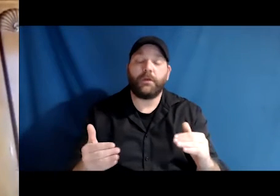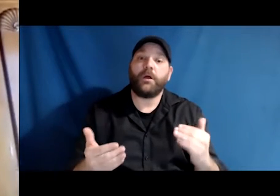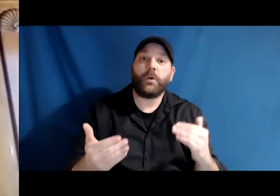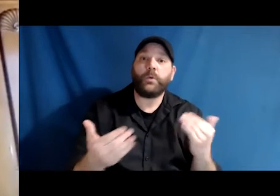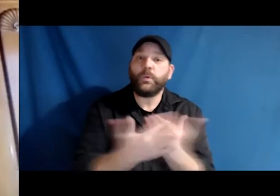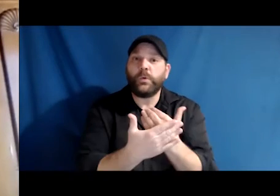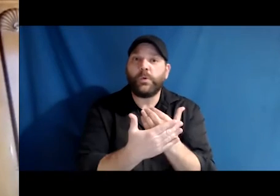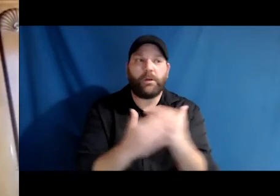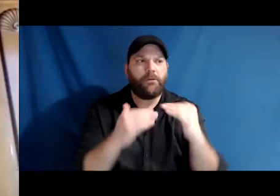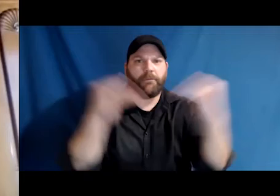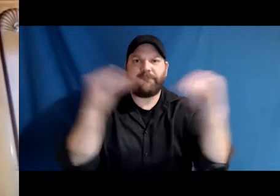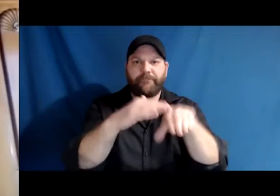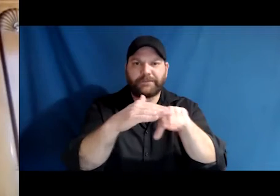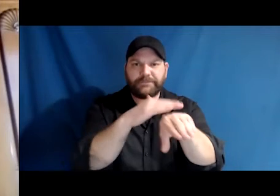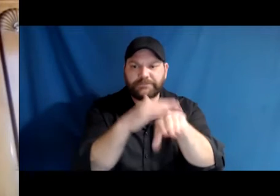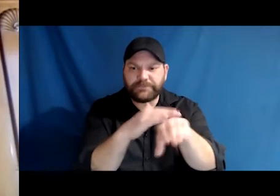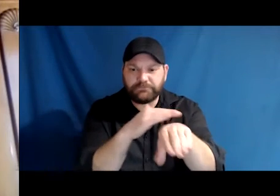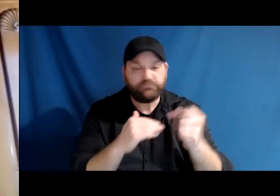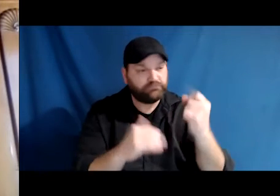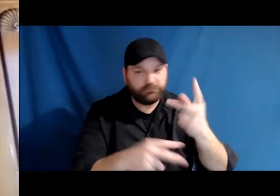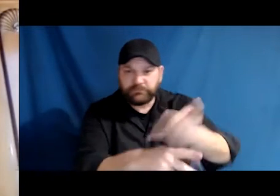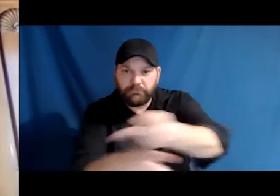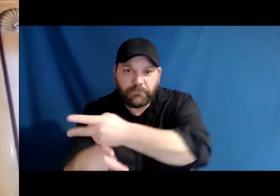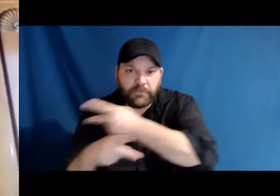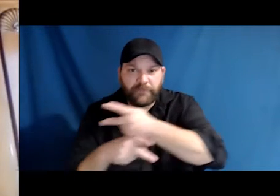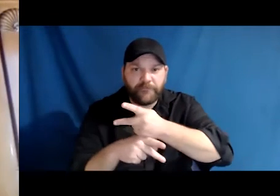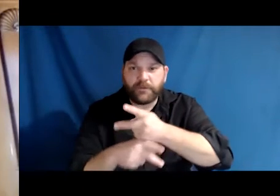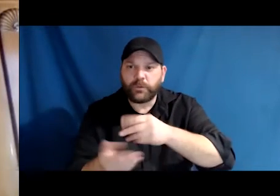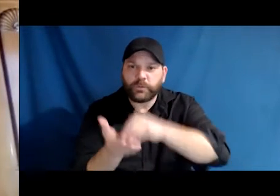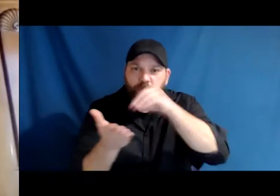caring for the health and well-being of our students, whether on or away from campus,